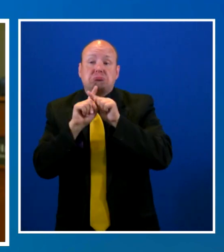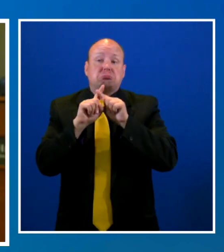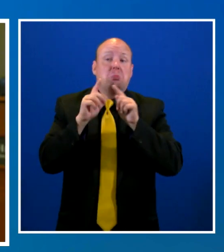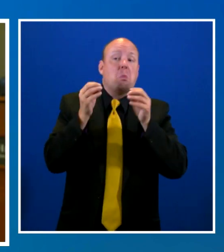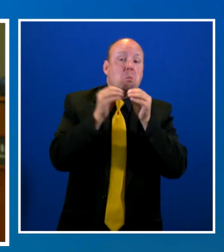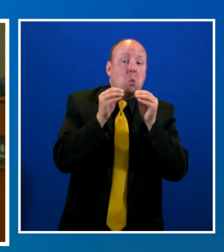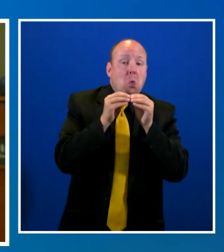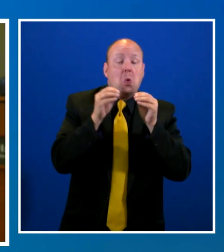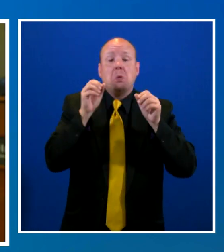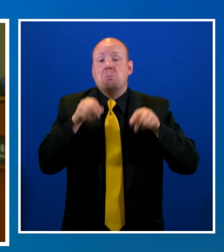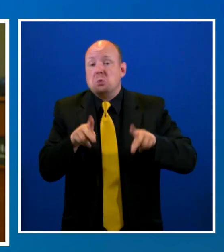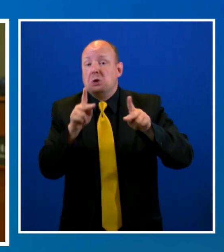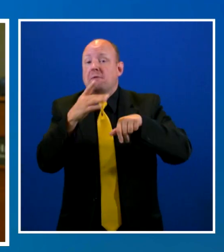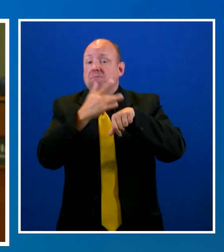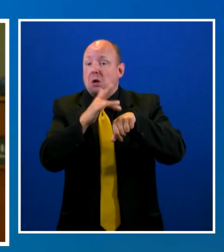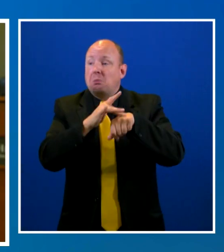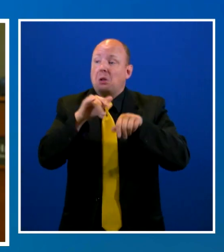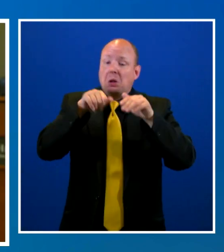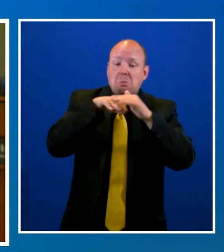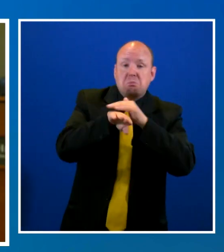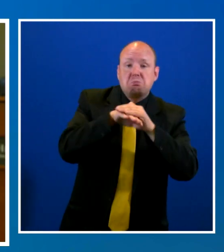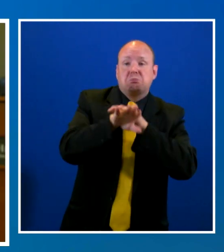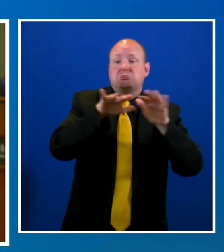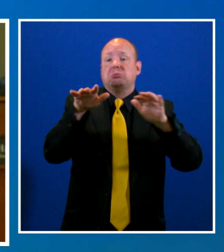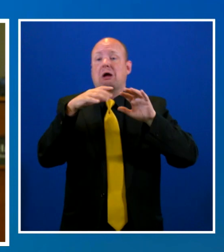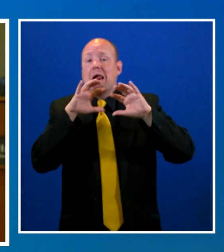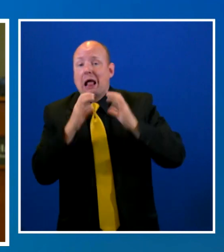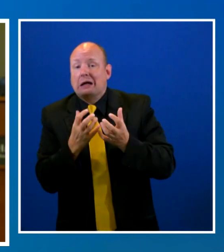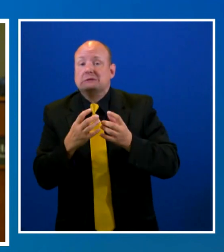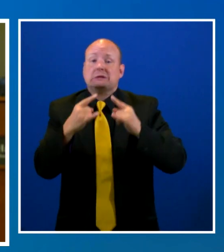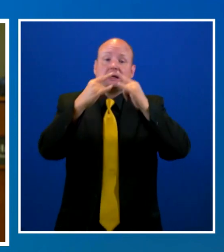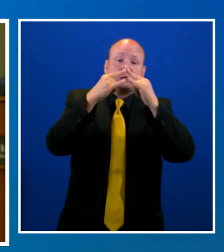classes, camps and home school activities this fall.